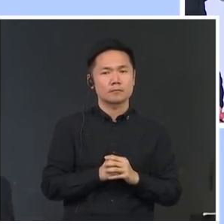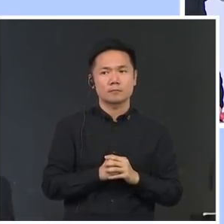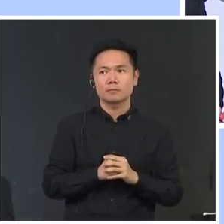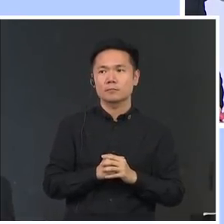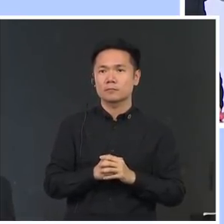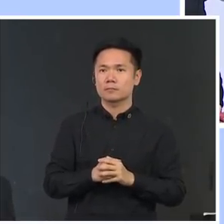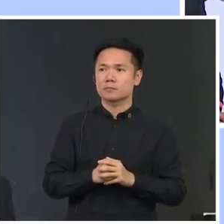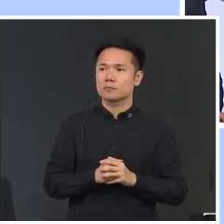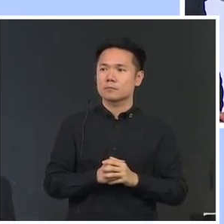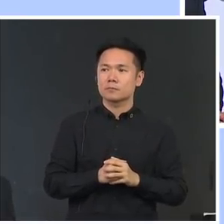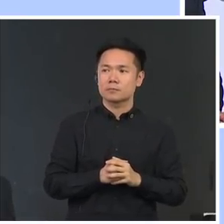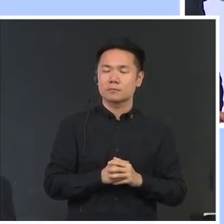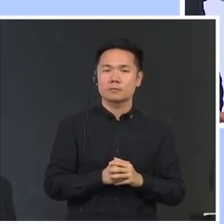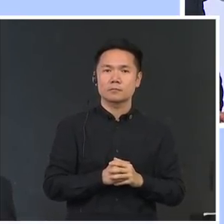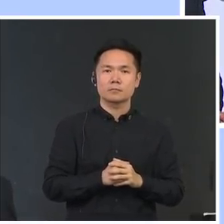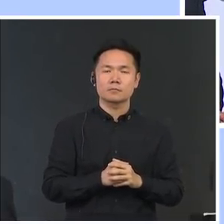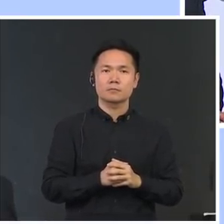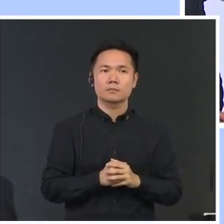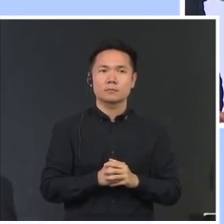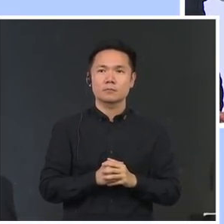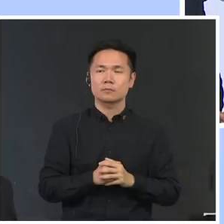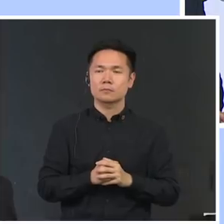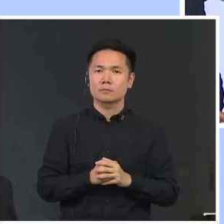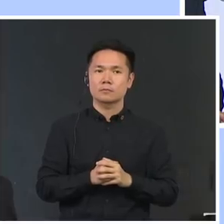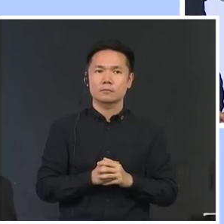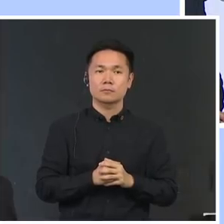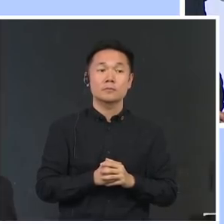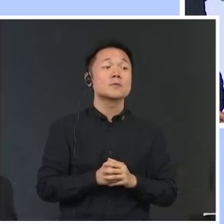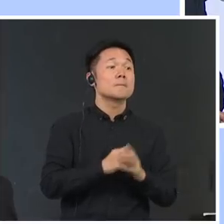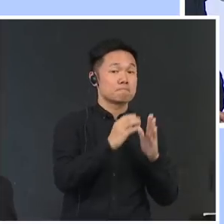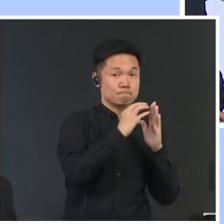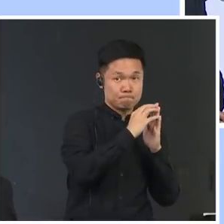accessibility; Article 21, this pertains to the freedom of expression and opinion